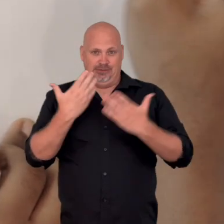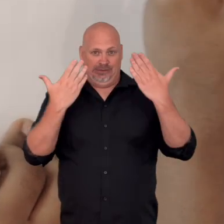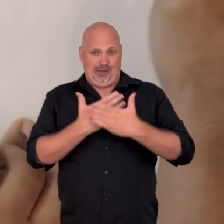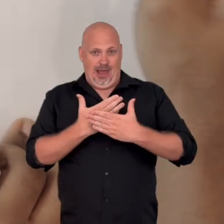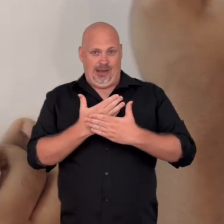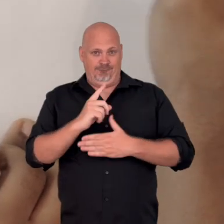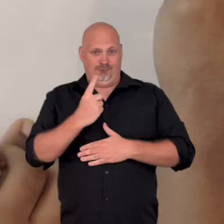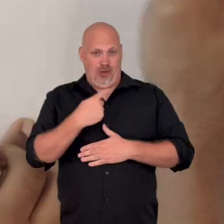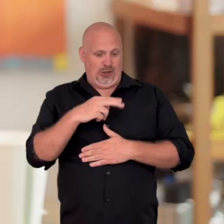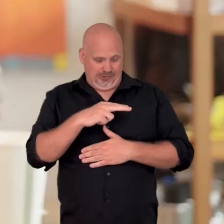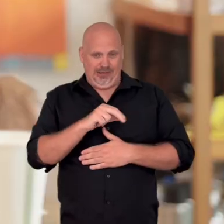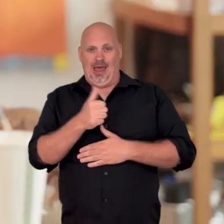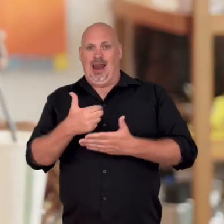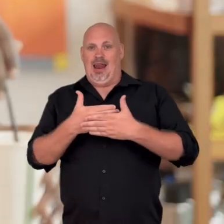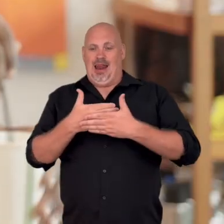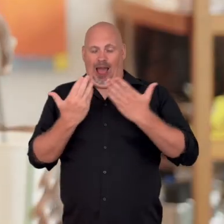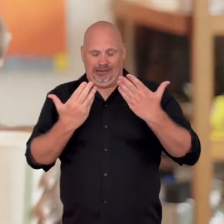it was it was not a good experience